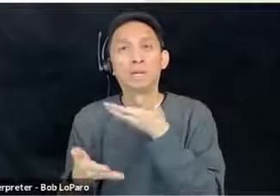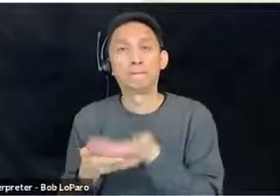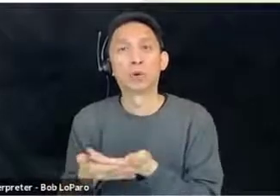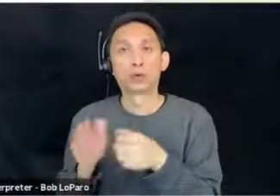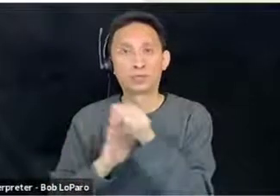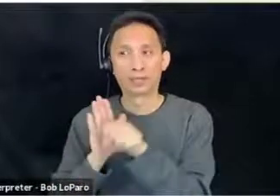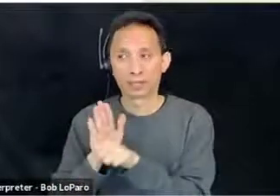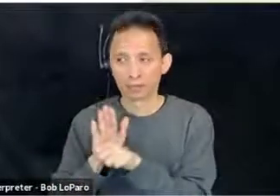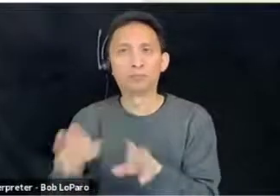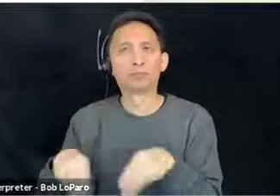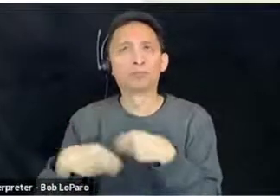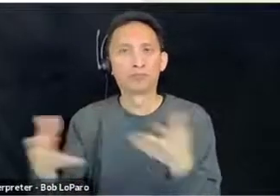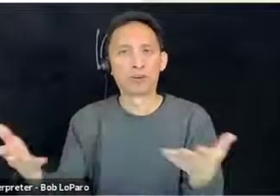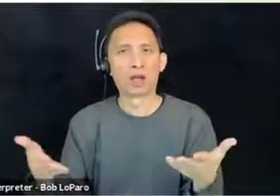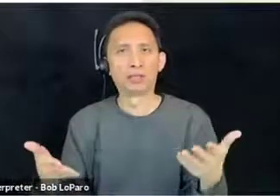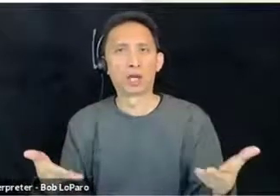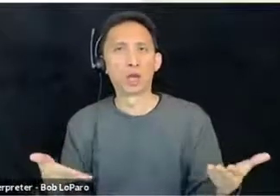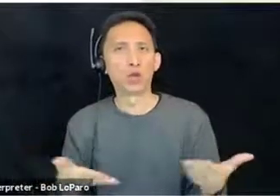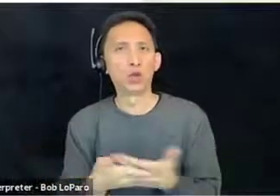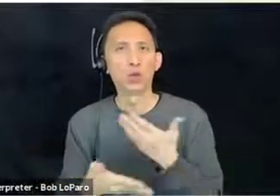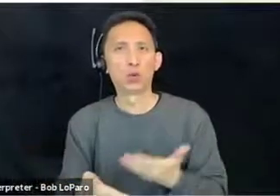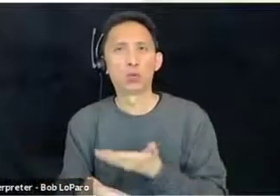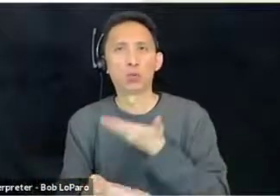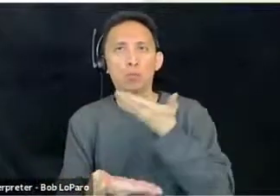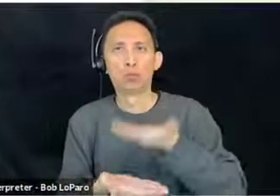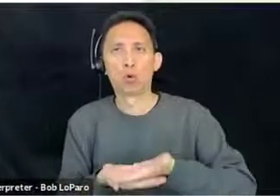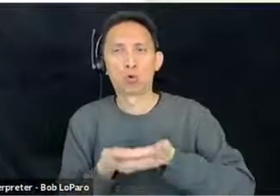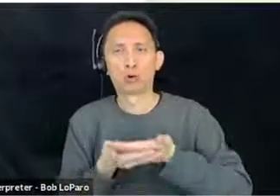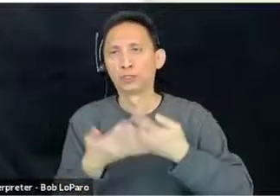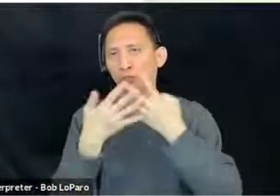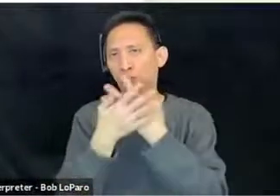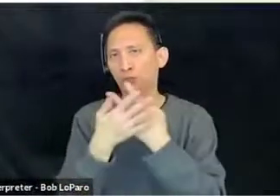that would identify this baby at birth as having a rare disease.